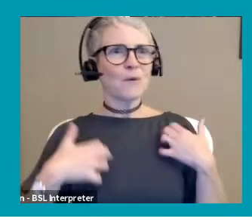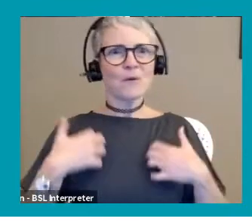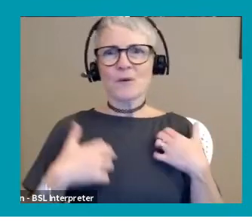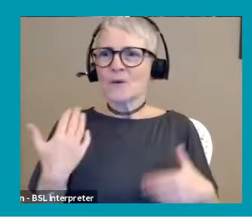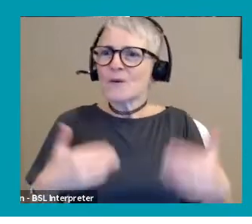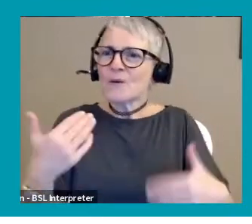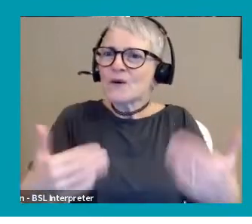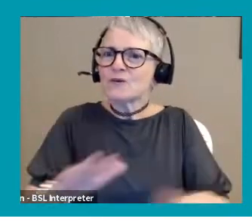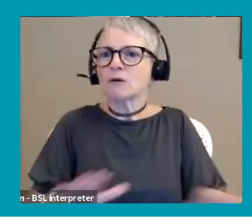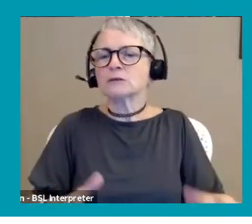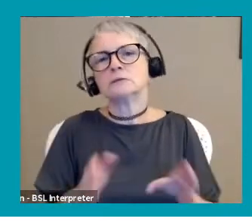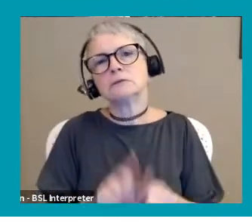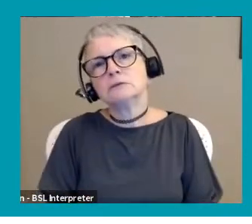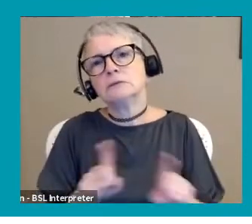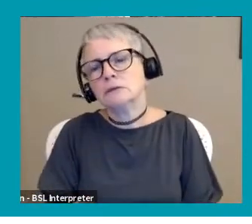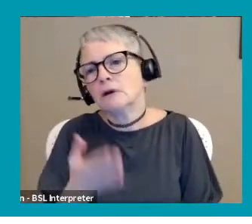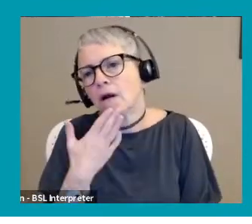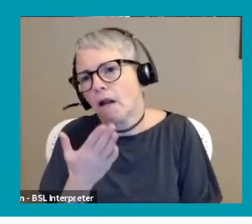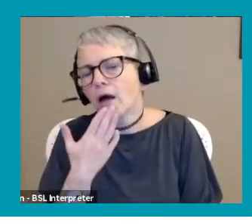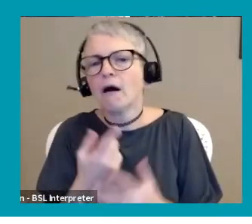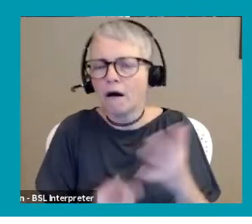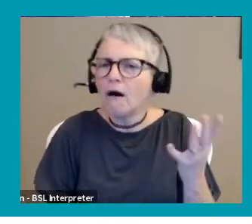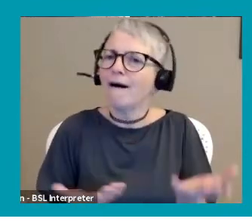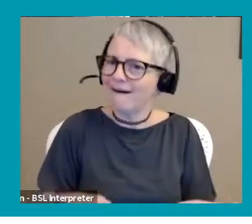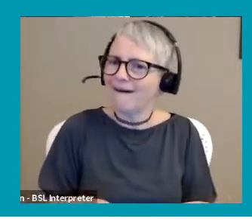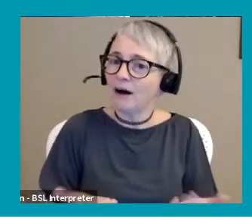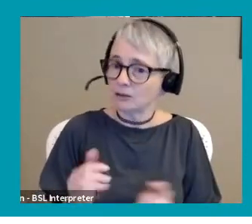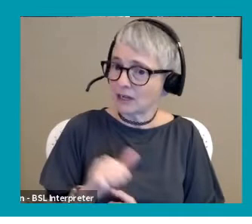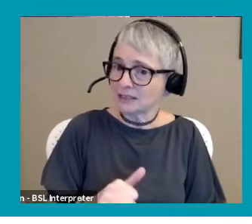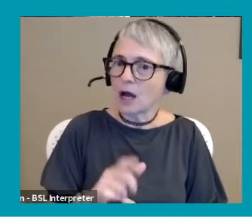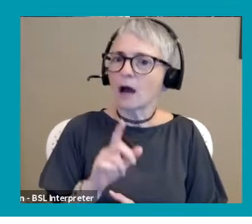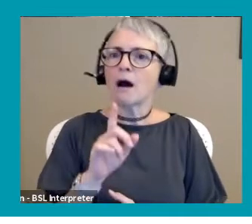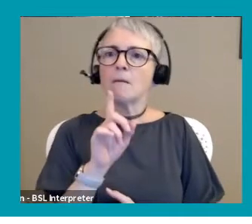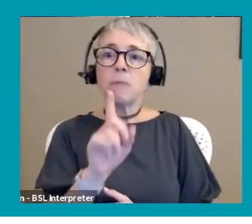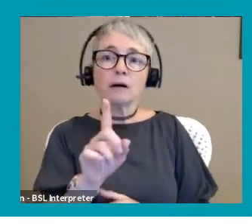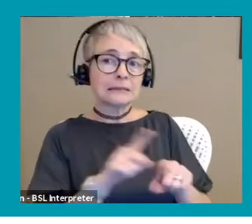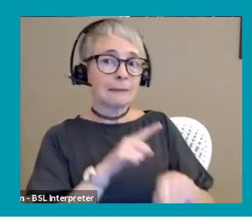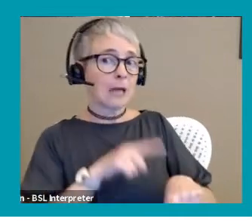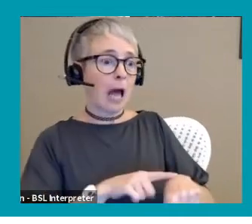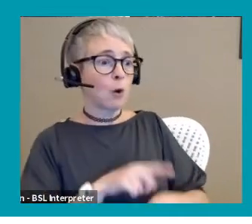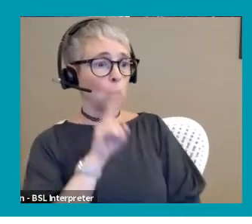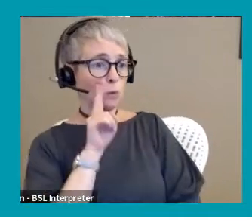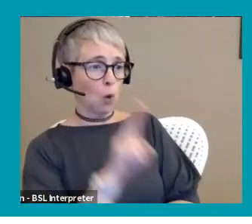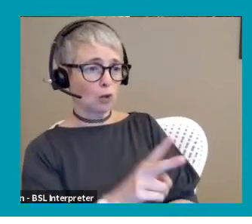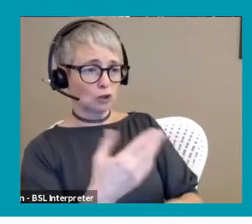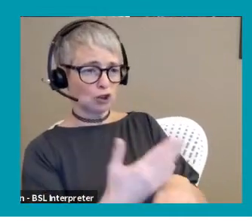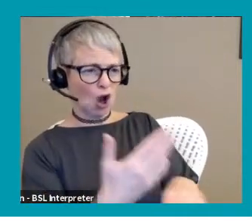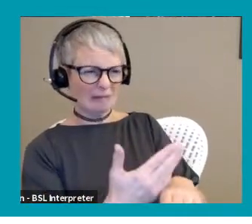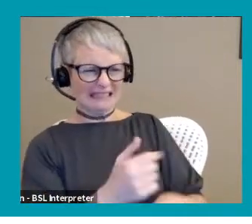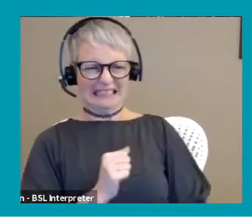for you and on the flip side avoiding a job that makes you miserable. choice. If you know what your values are